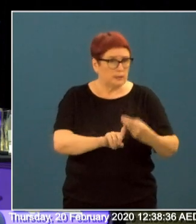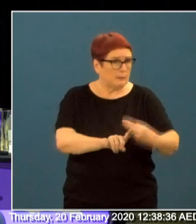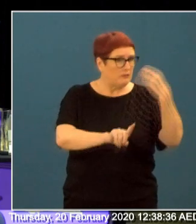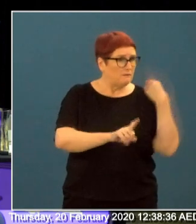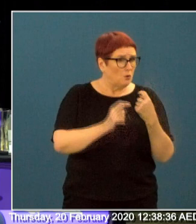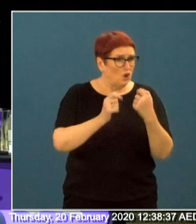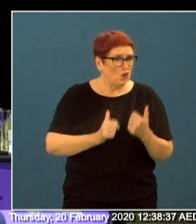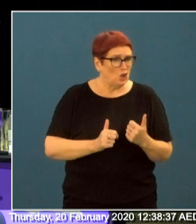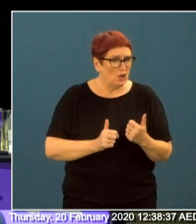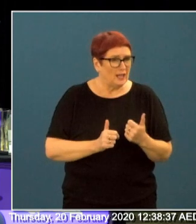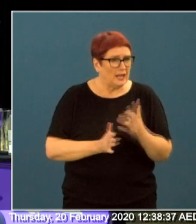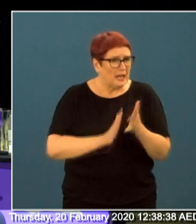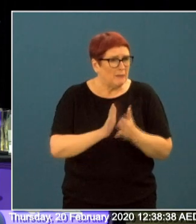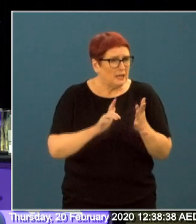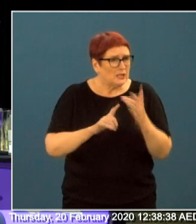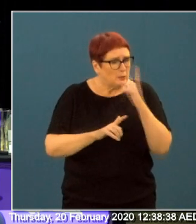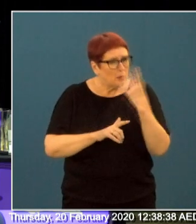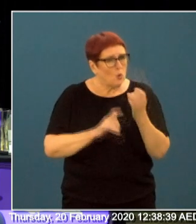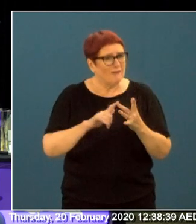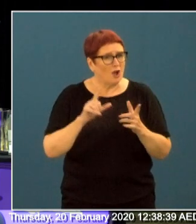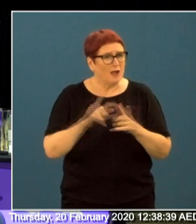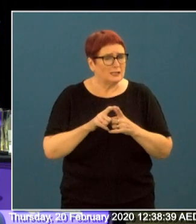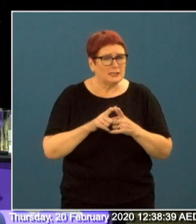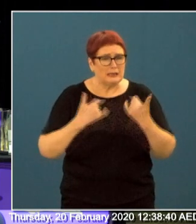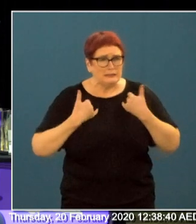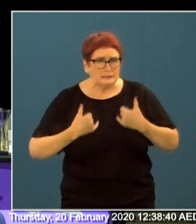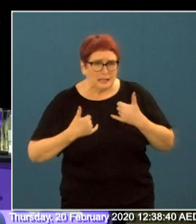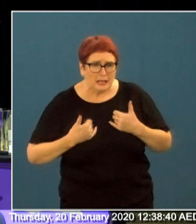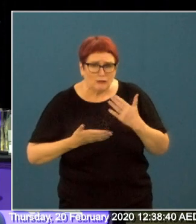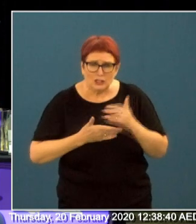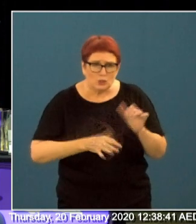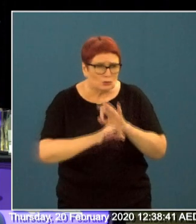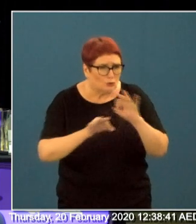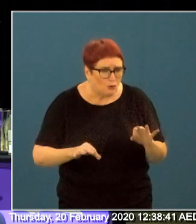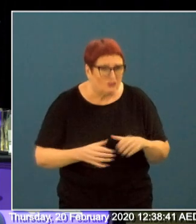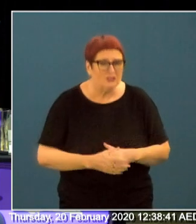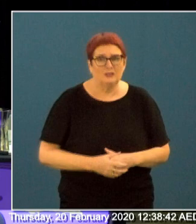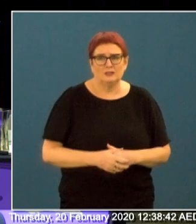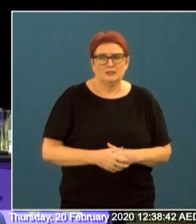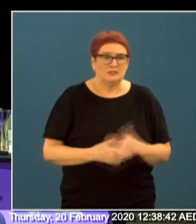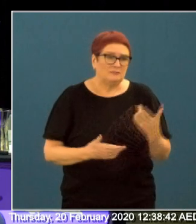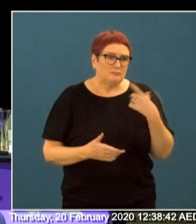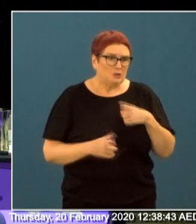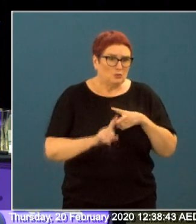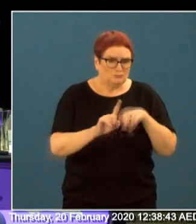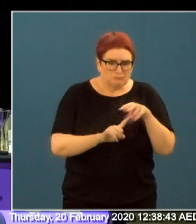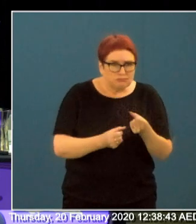presumably that leads to such conditions such as reduced mobility, chronic pain and so forth.